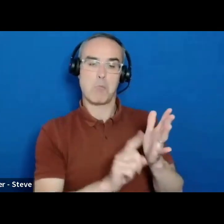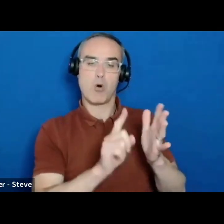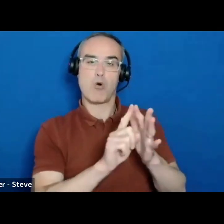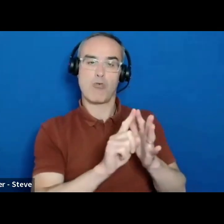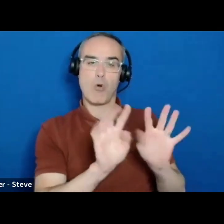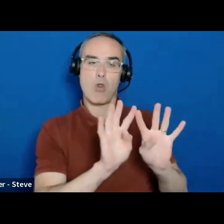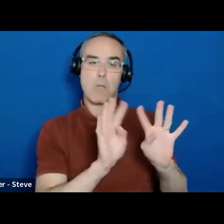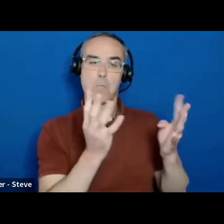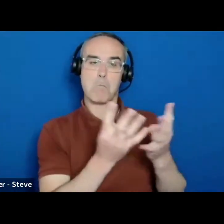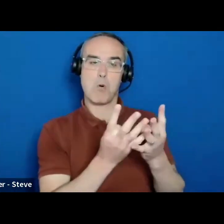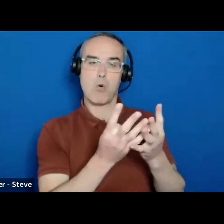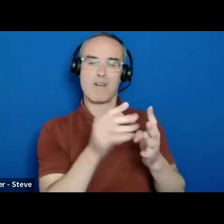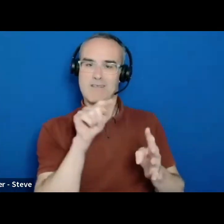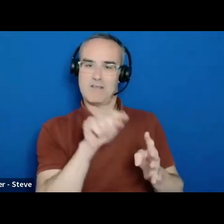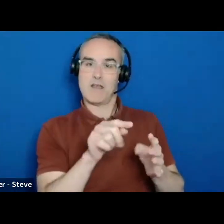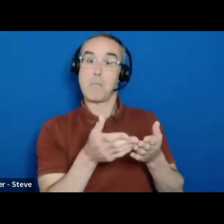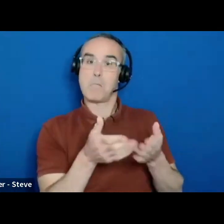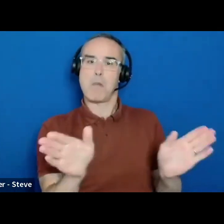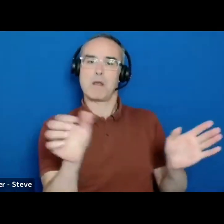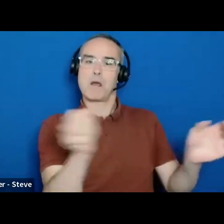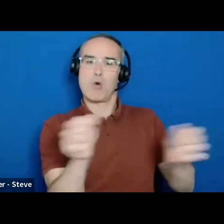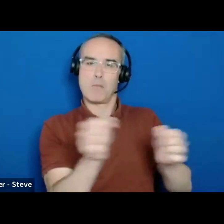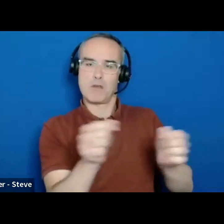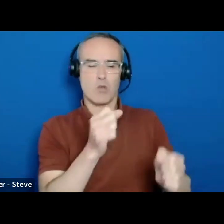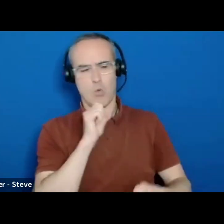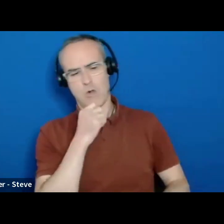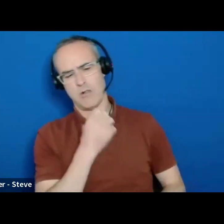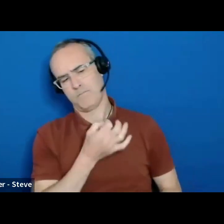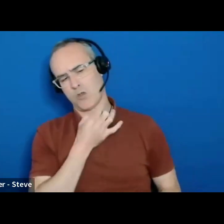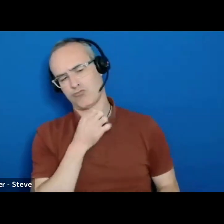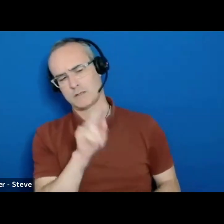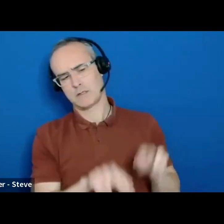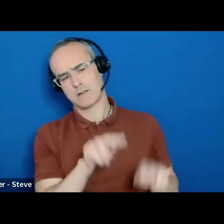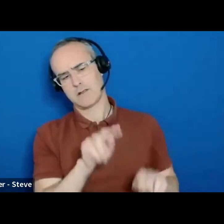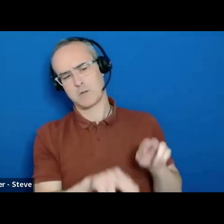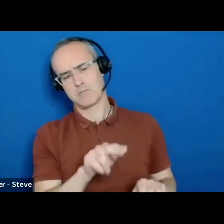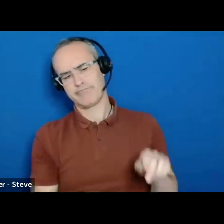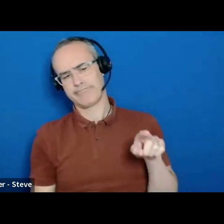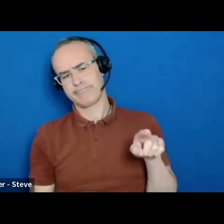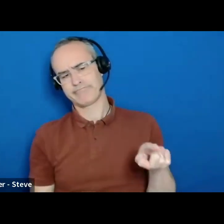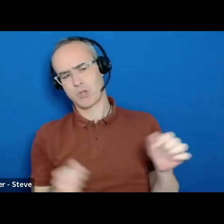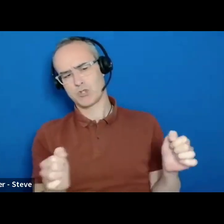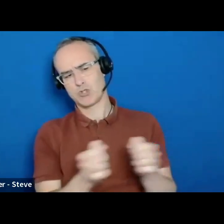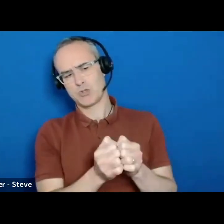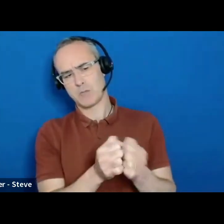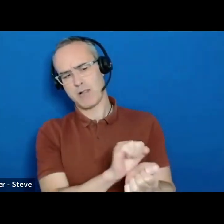who are public appointees, make risk assessments on whether an individual is suitable to be released when they reach that